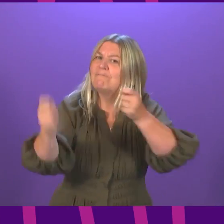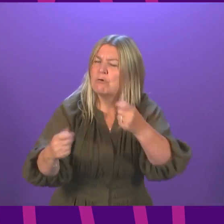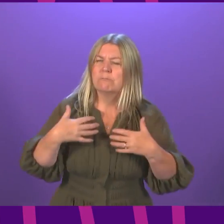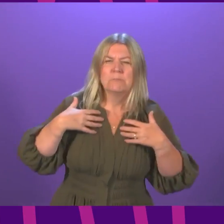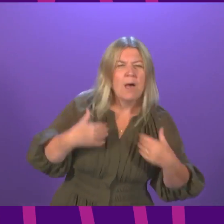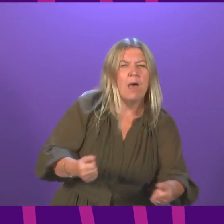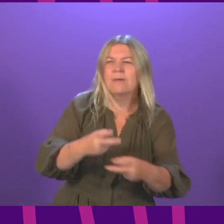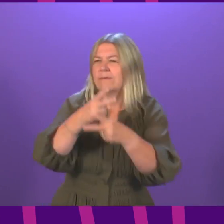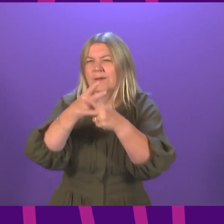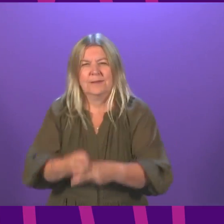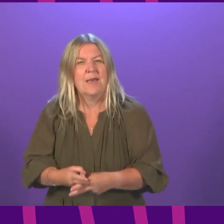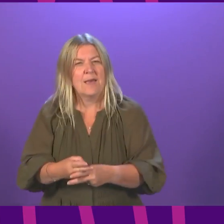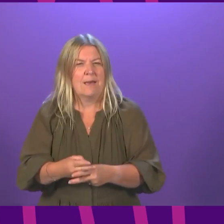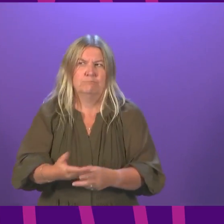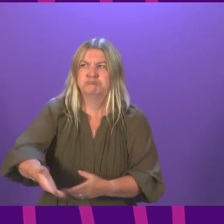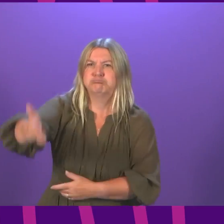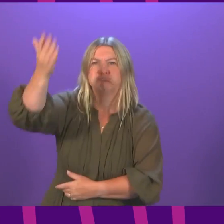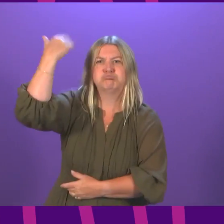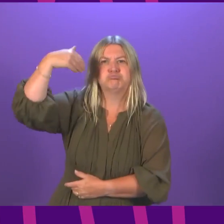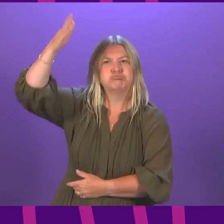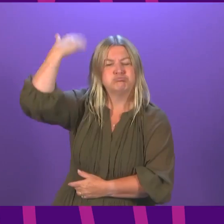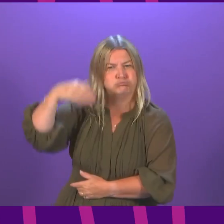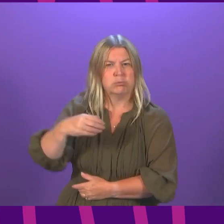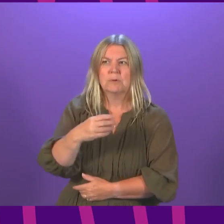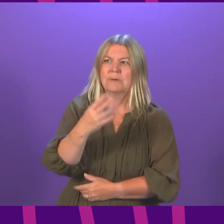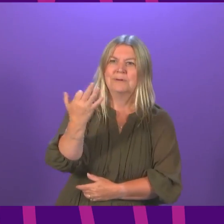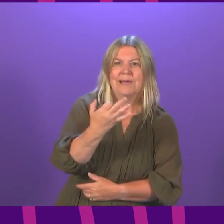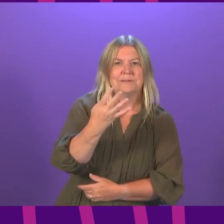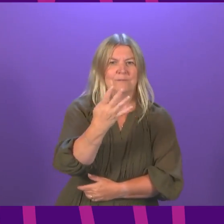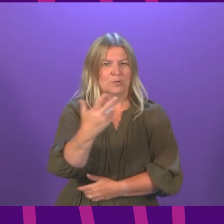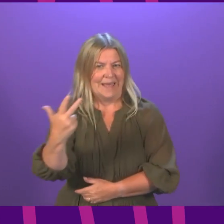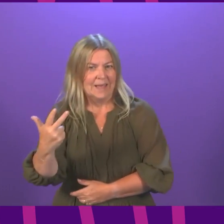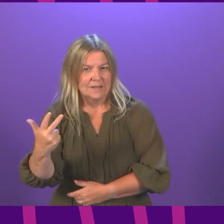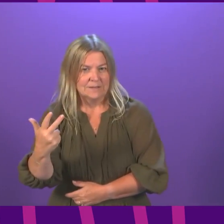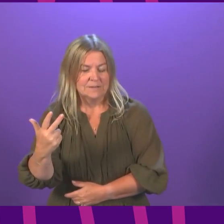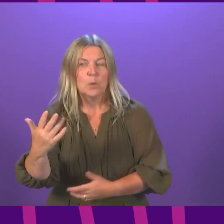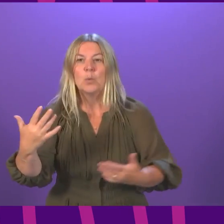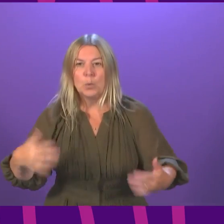the creation of our national health service in 1948. Ministers have agreed to consult